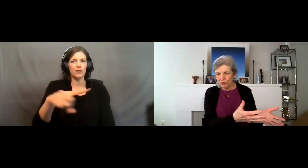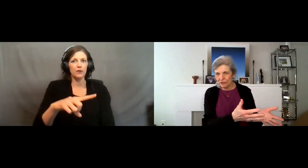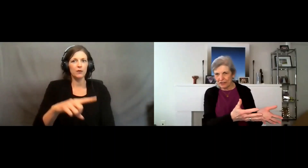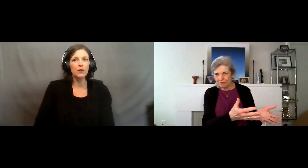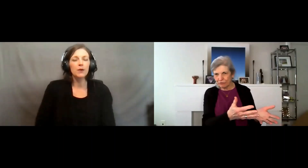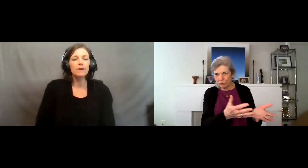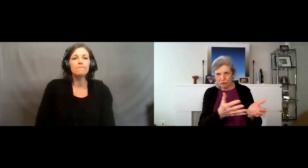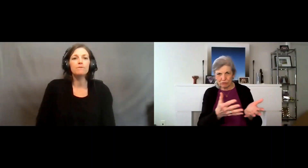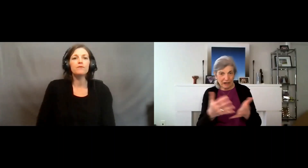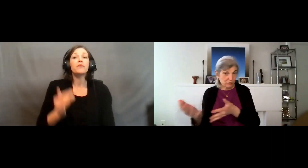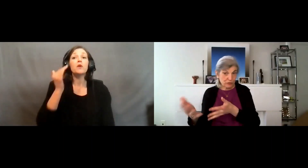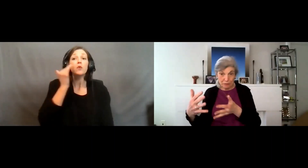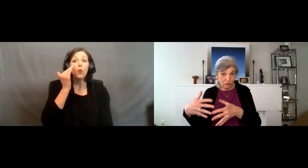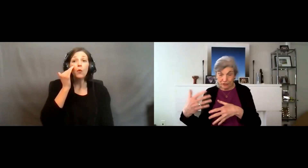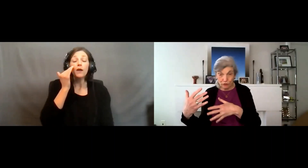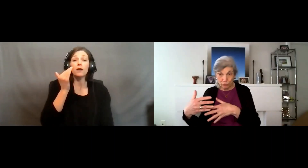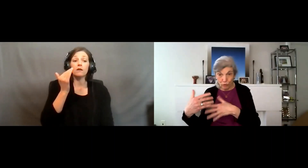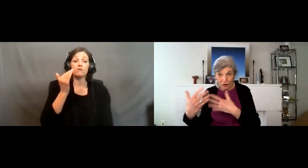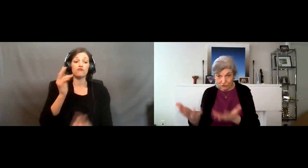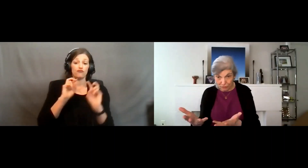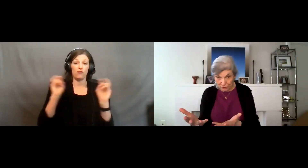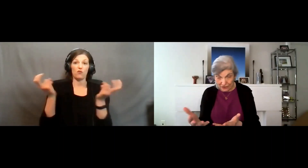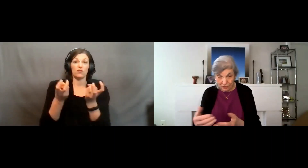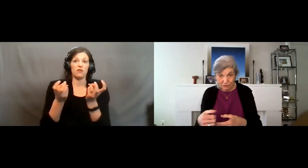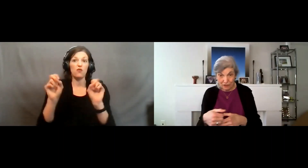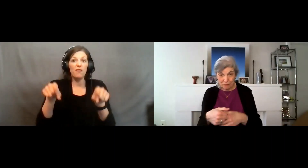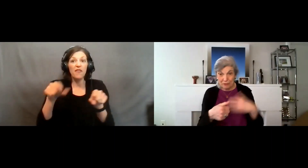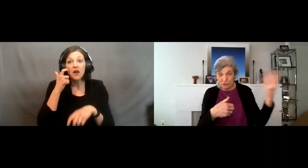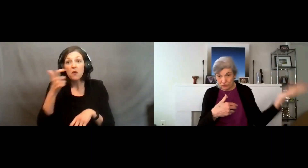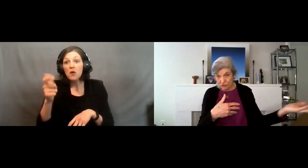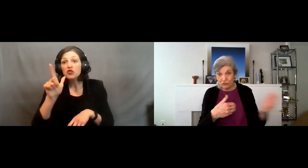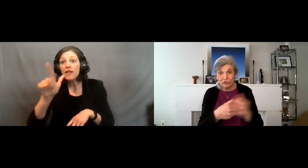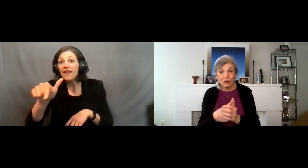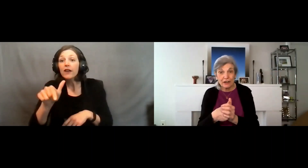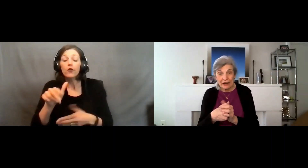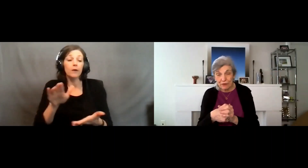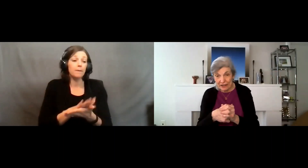that for roundtables they could watch them later 13:42:36 paper sessions are an hour and 1/2,